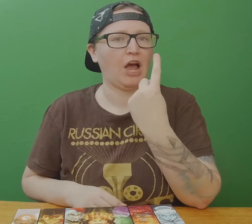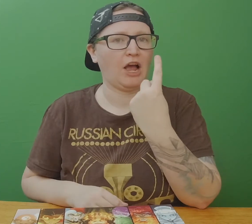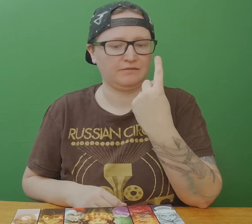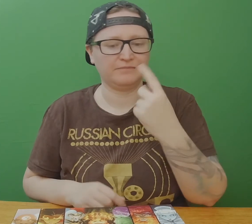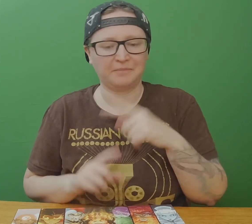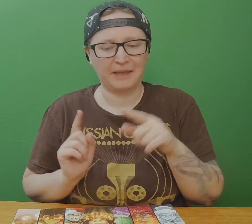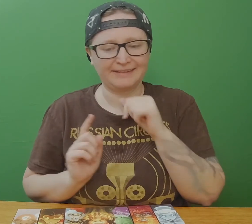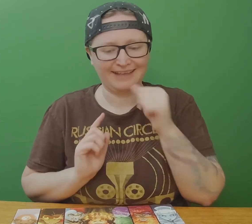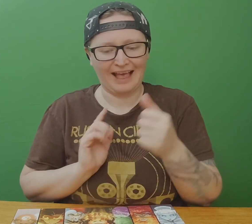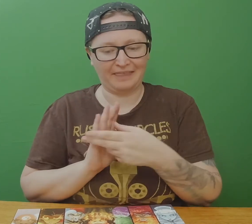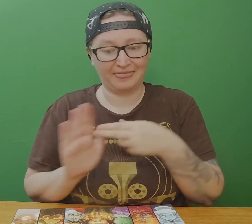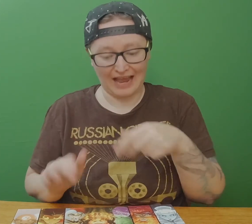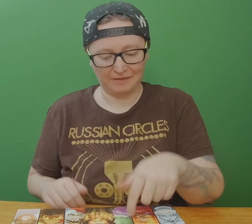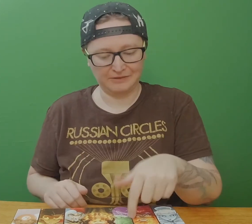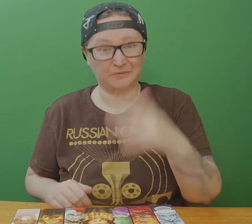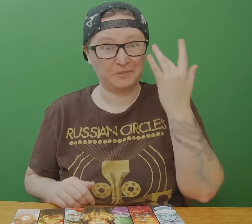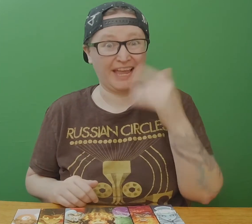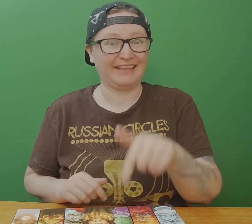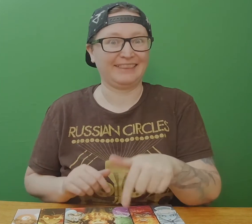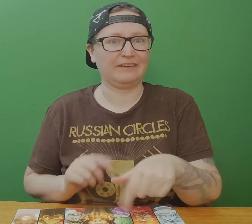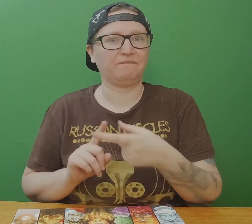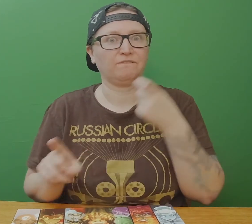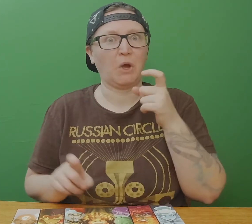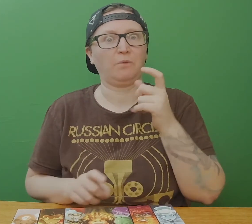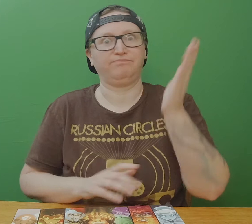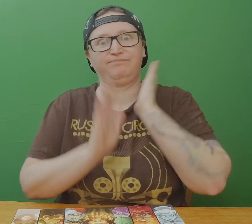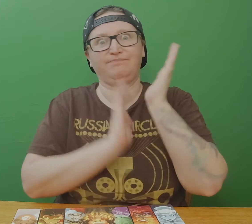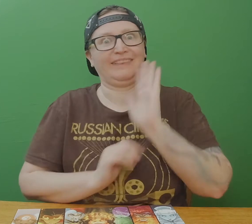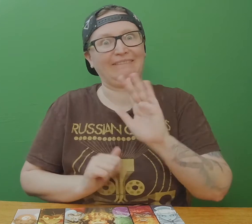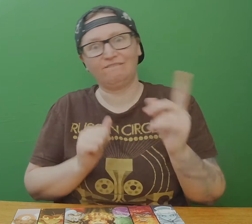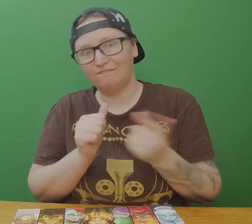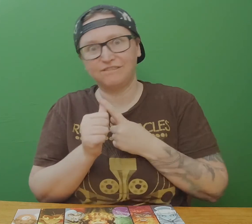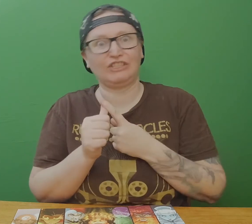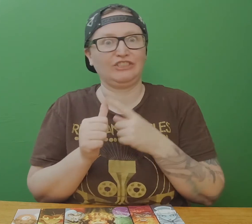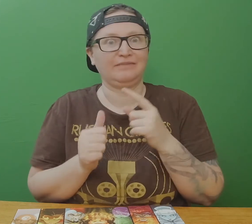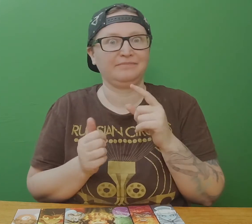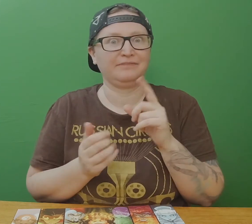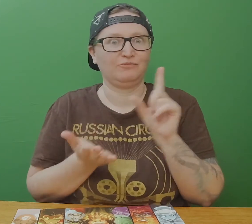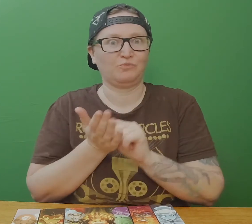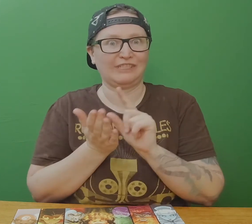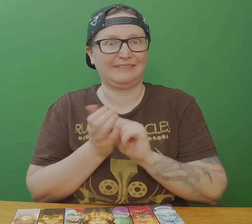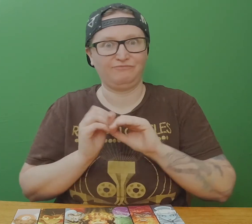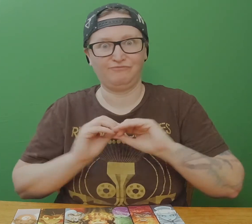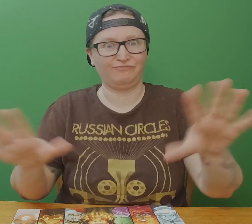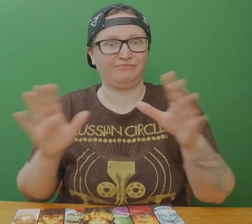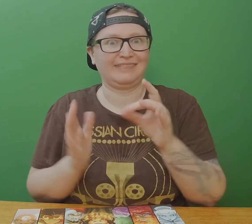This is actually season one but it's not labeled that way because this is from the very first print